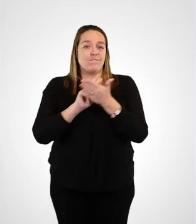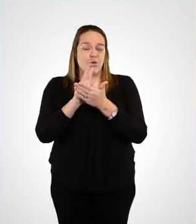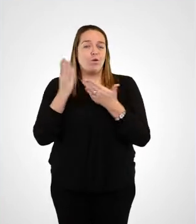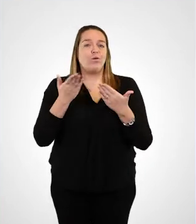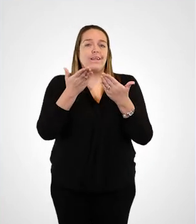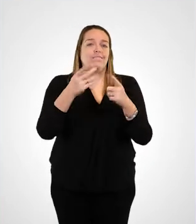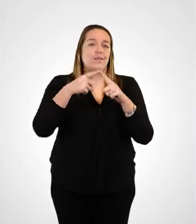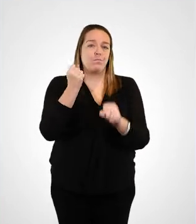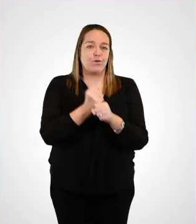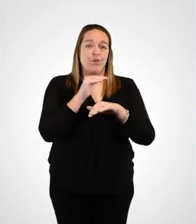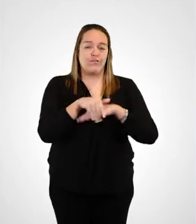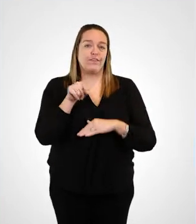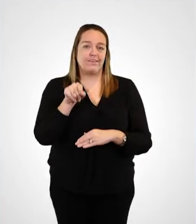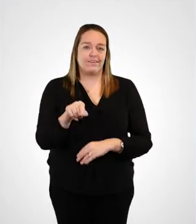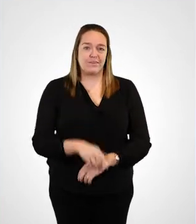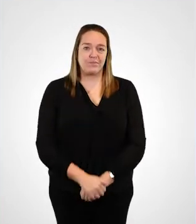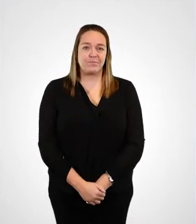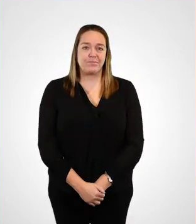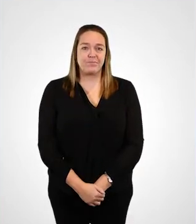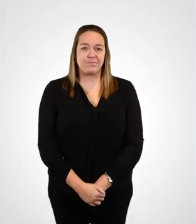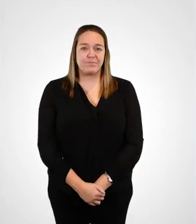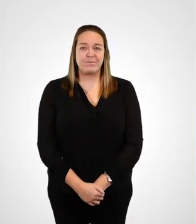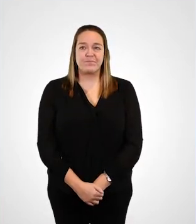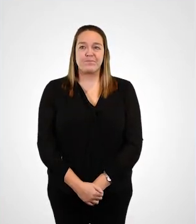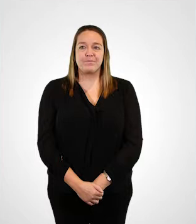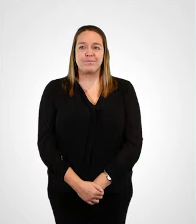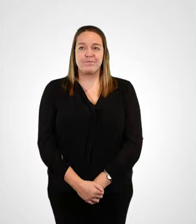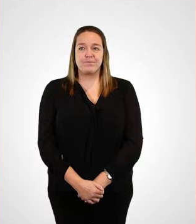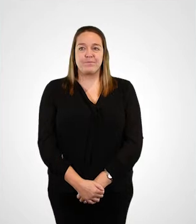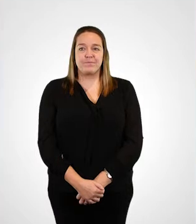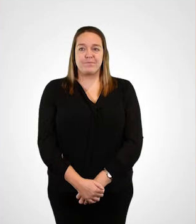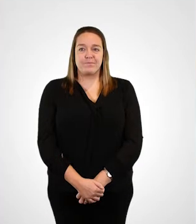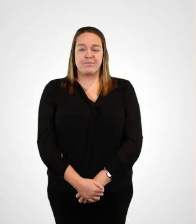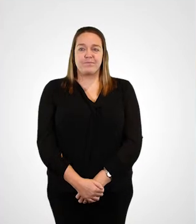So here's another clip that gives us an idea about that task.